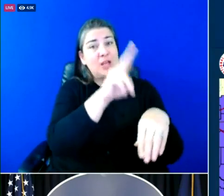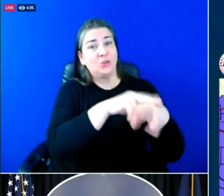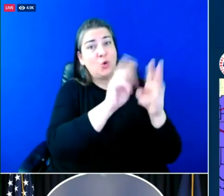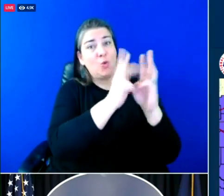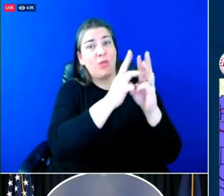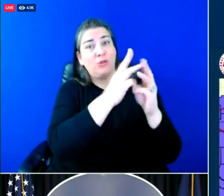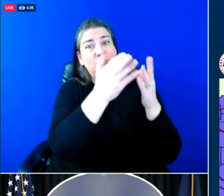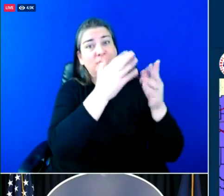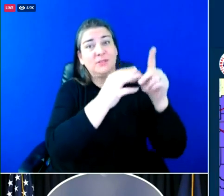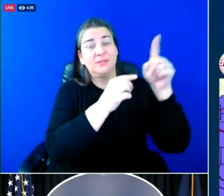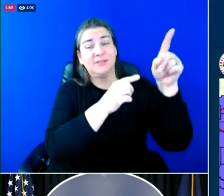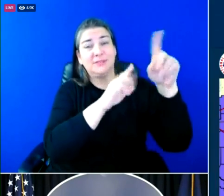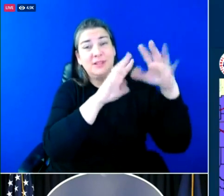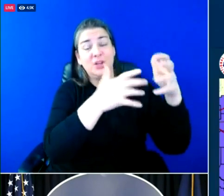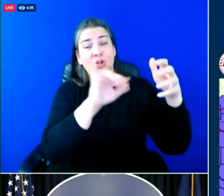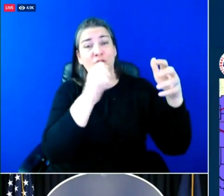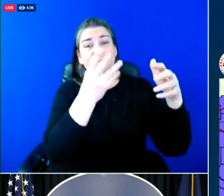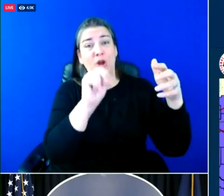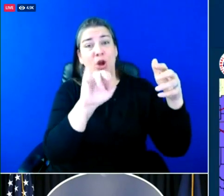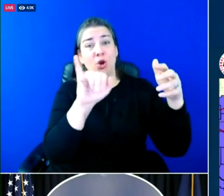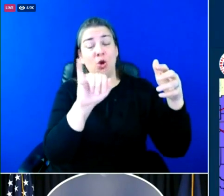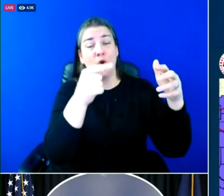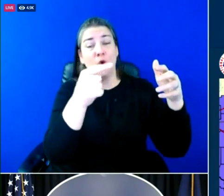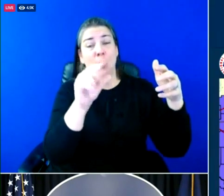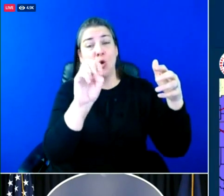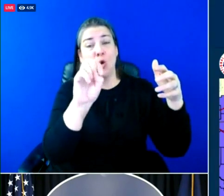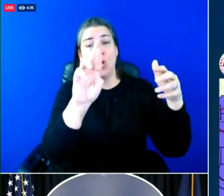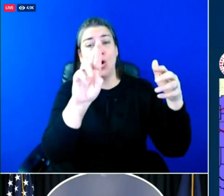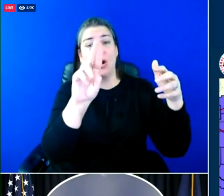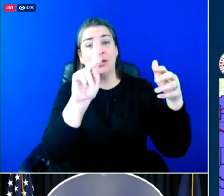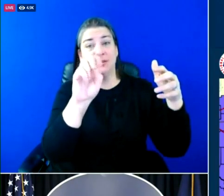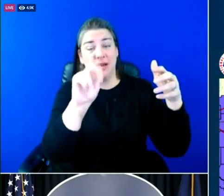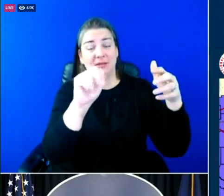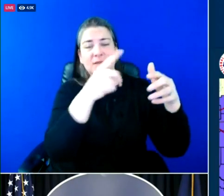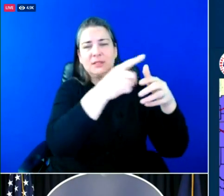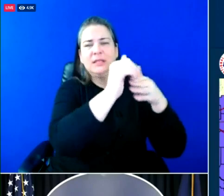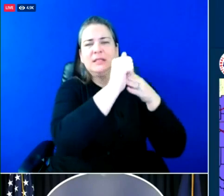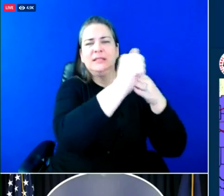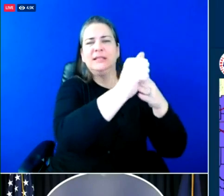John Gordon leads our state oversight for the National Weather Service. Out